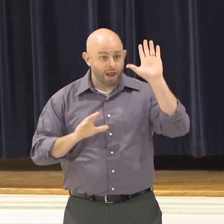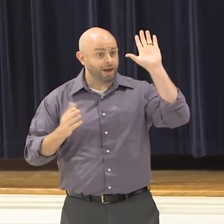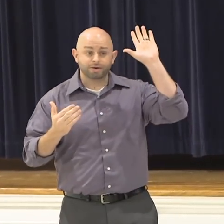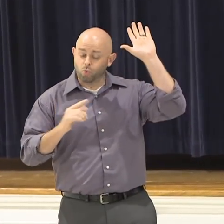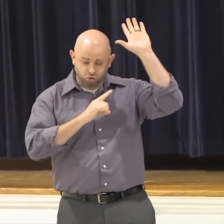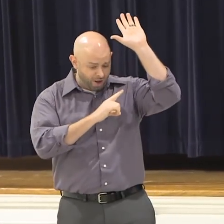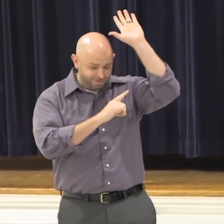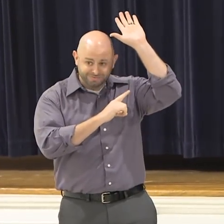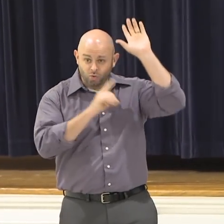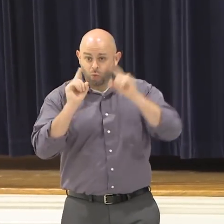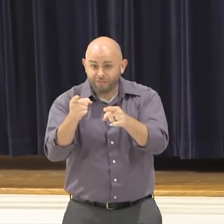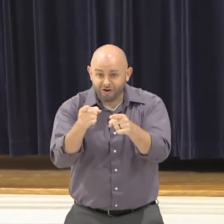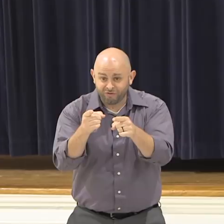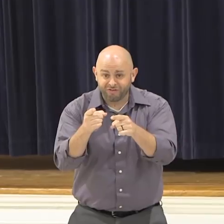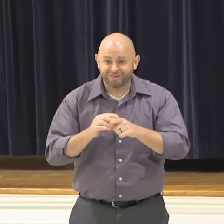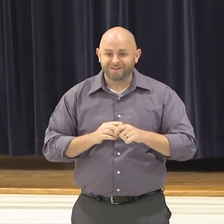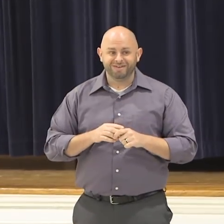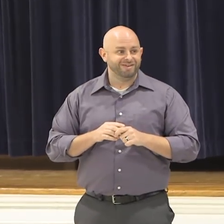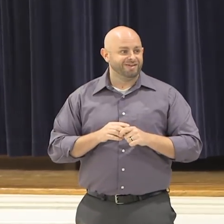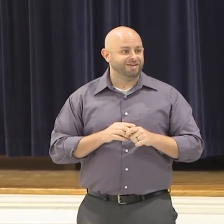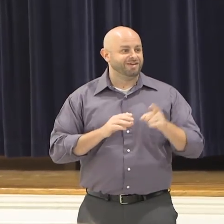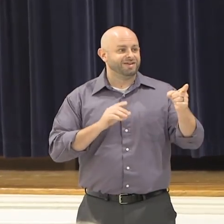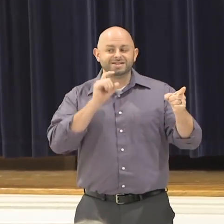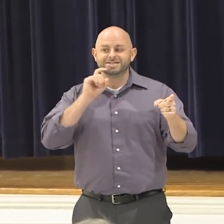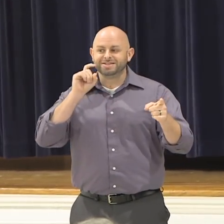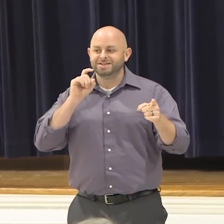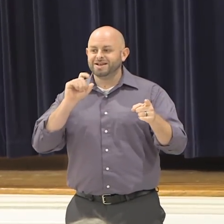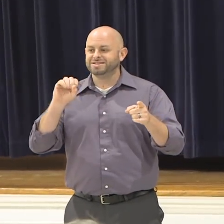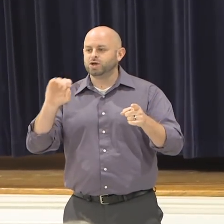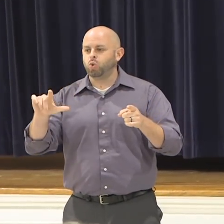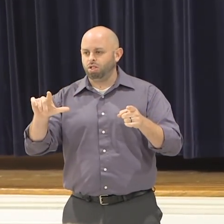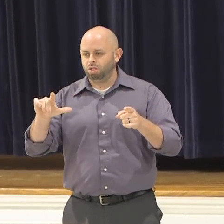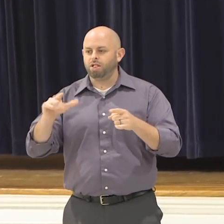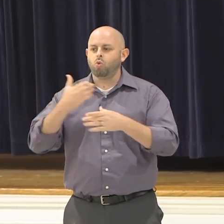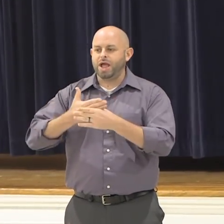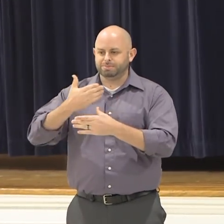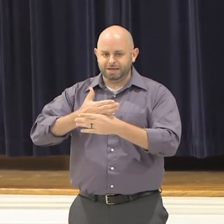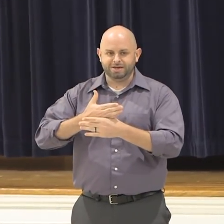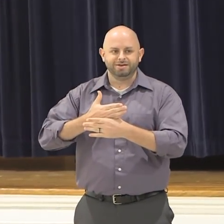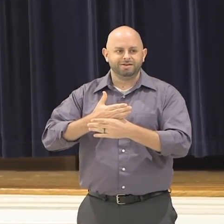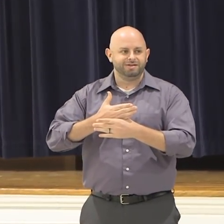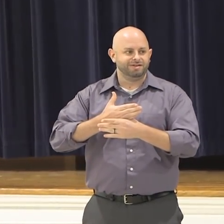your hand up oh sorry I'm Michael yes yes unlawful workplace harassment